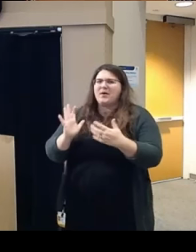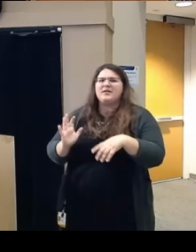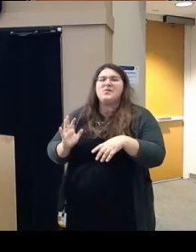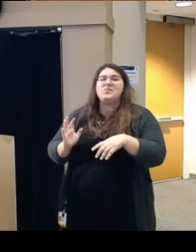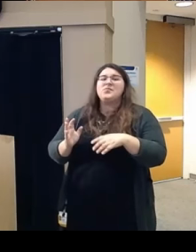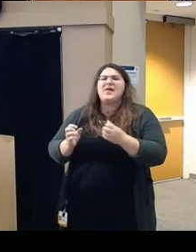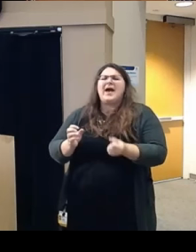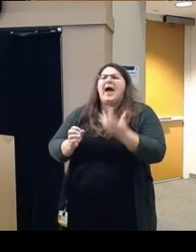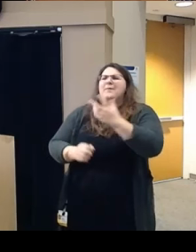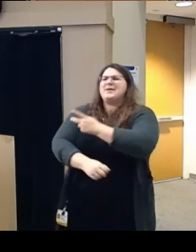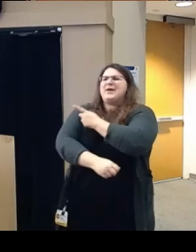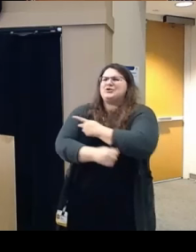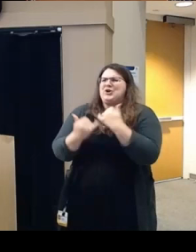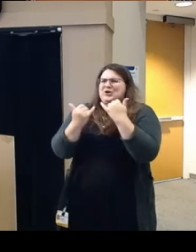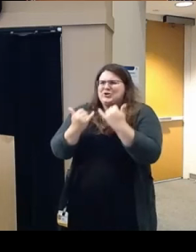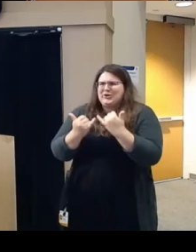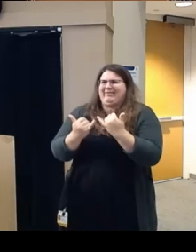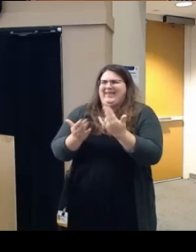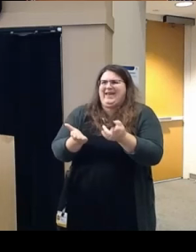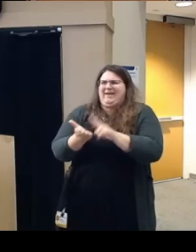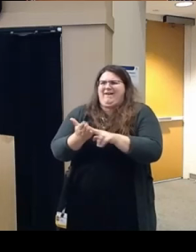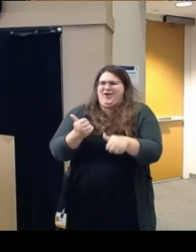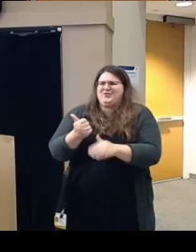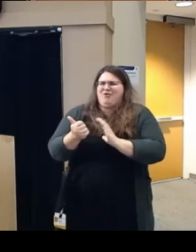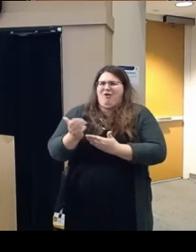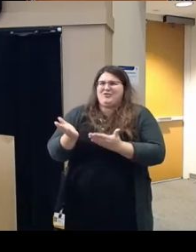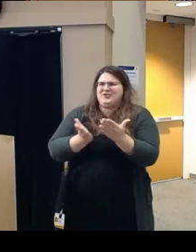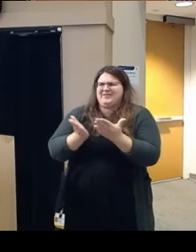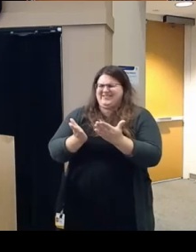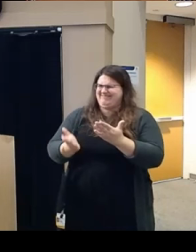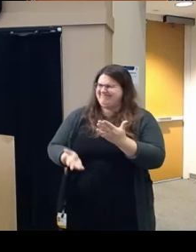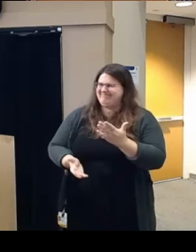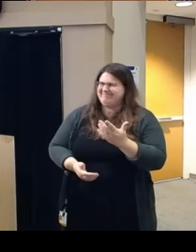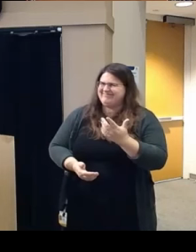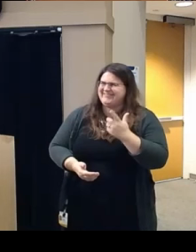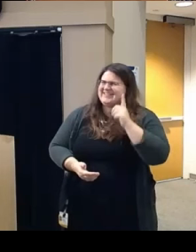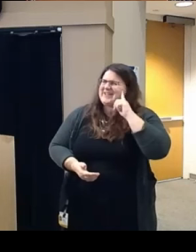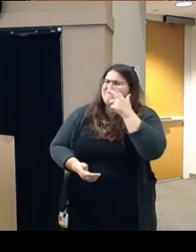currently enrolled in all of our services that can be a difficult number to pull at the moment